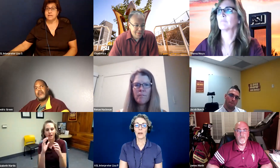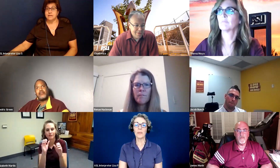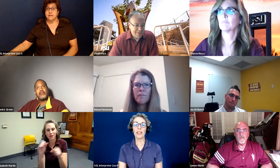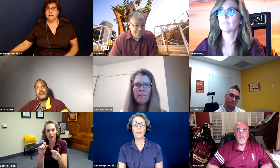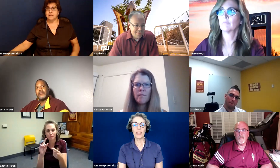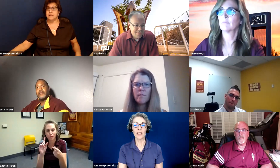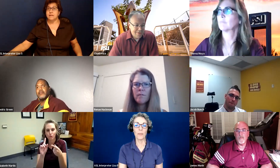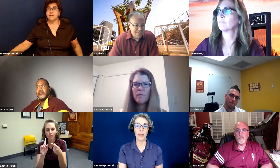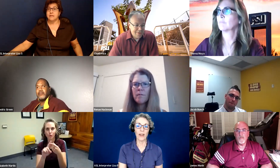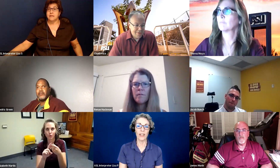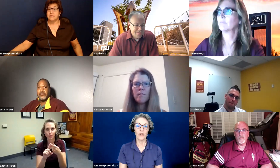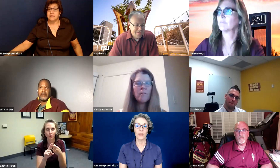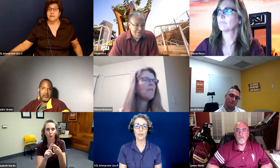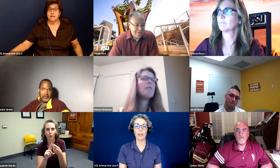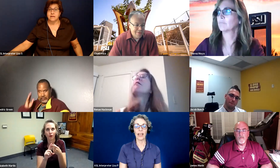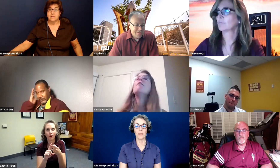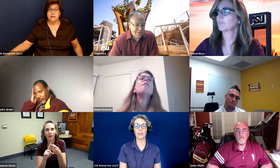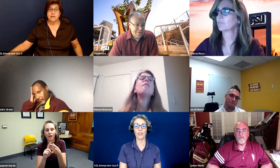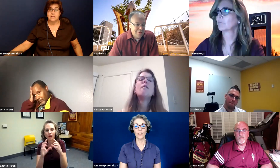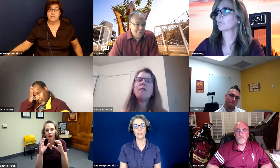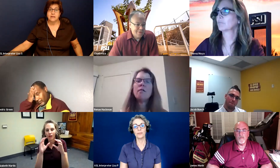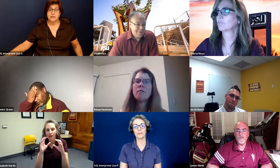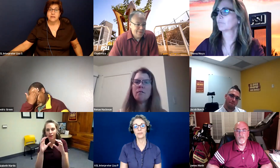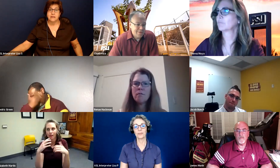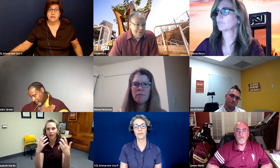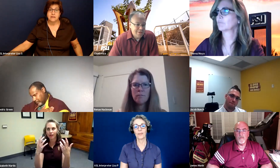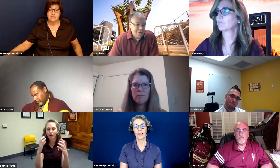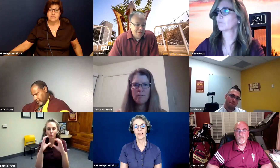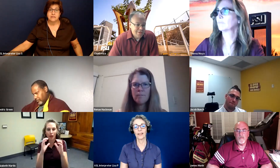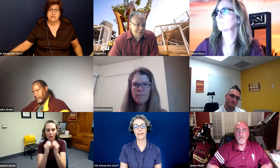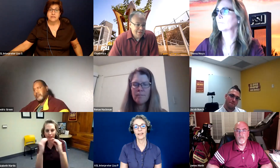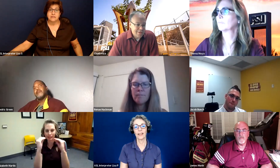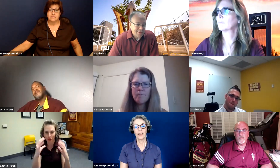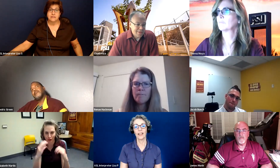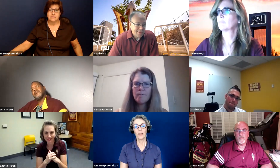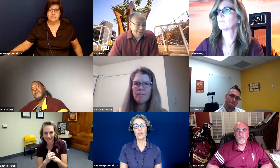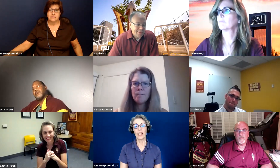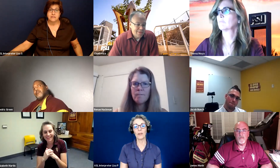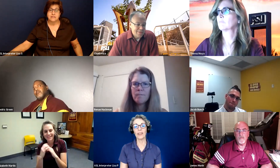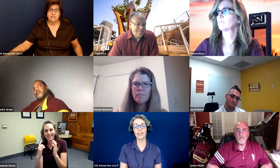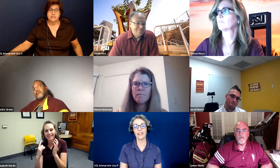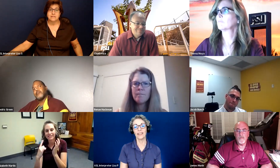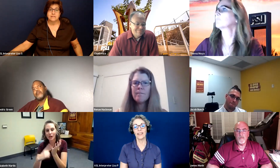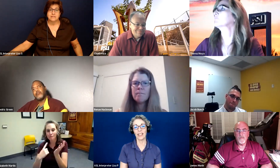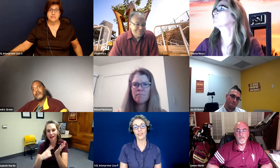Probably the biggest barrier was being able to communicate with the teachers.